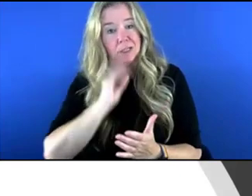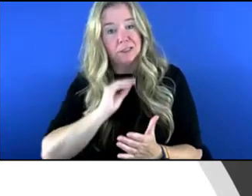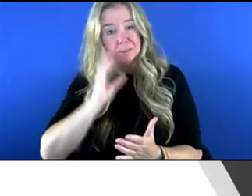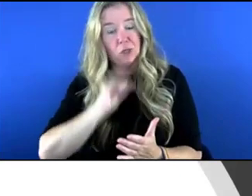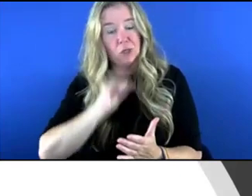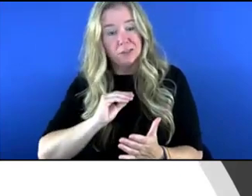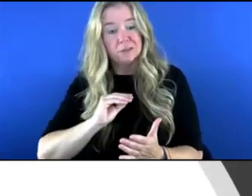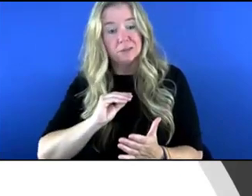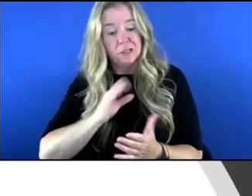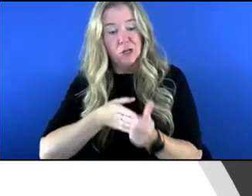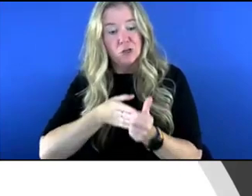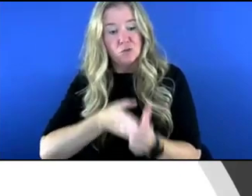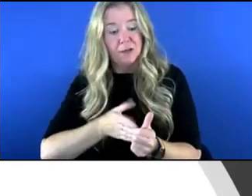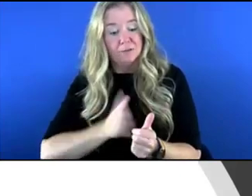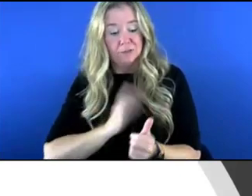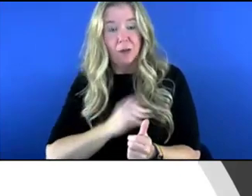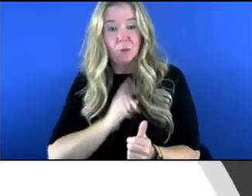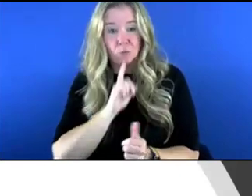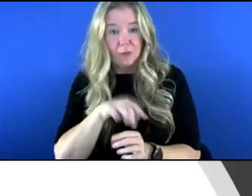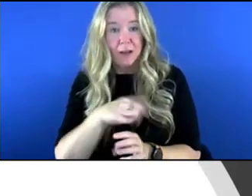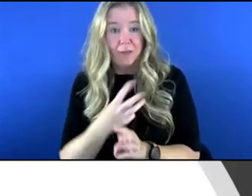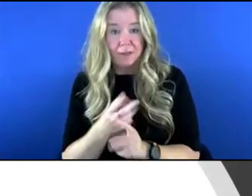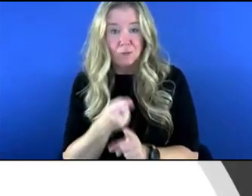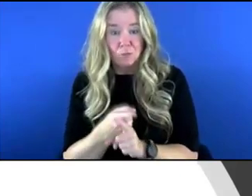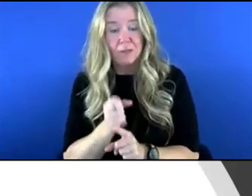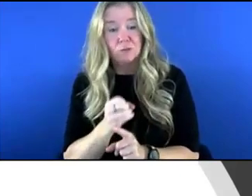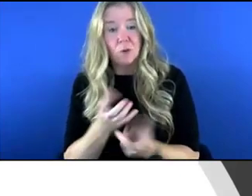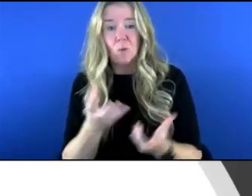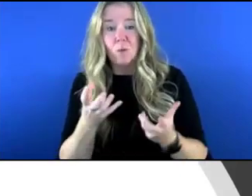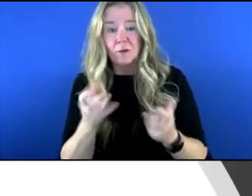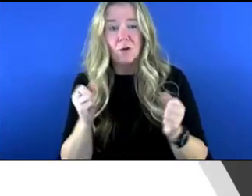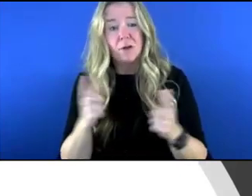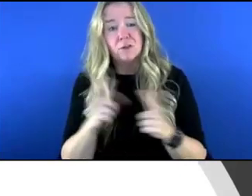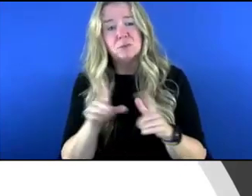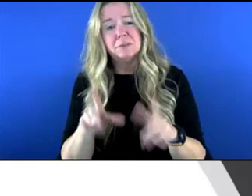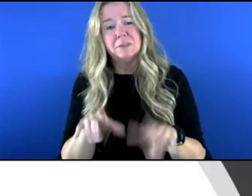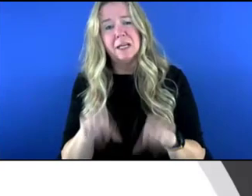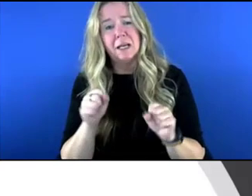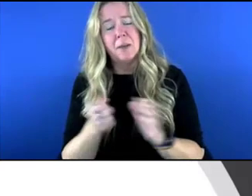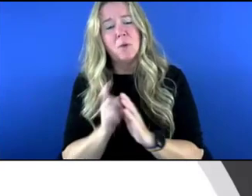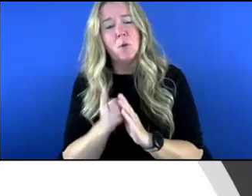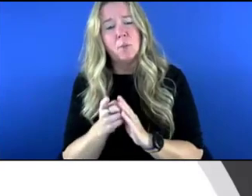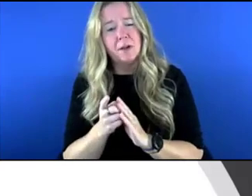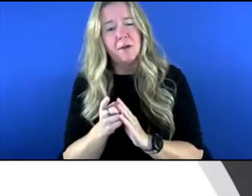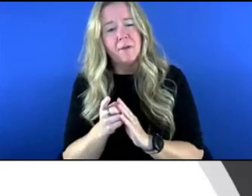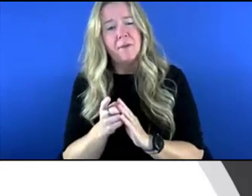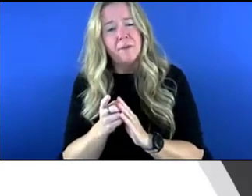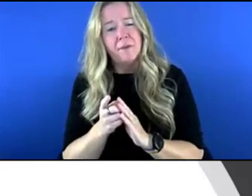drives our reality. So I'd really like us all to take a moment, and I'm just going to introduce